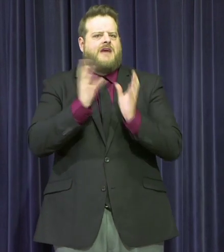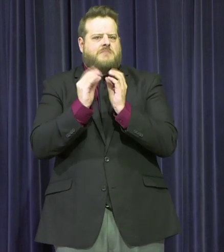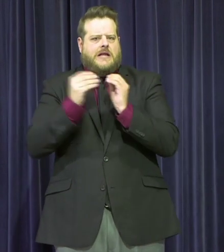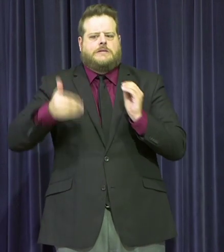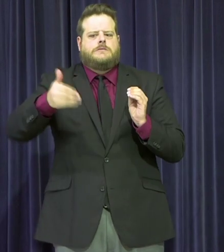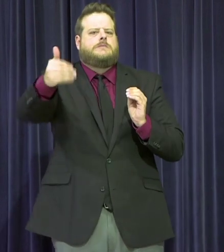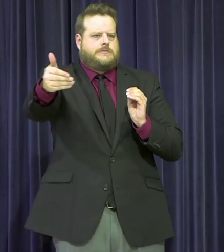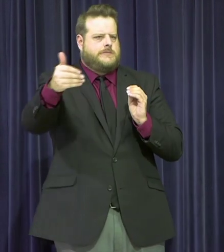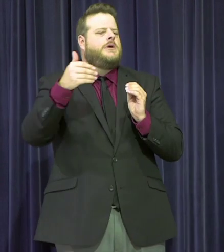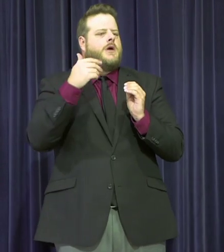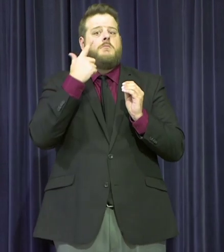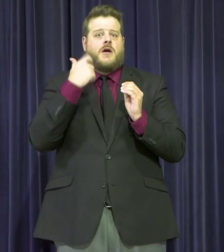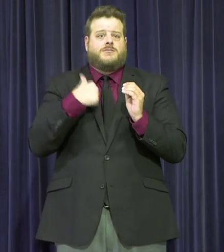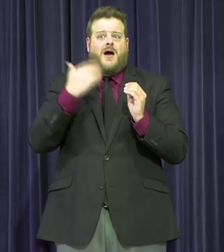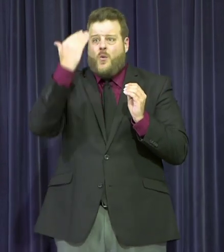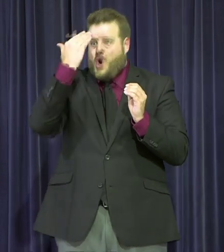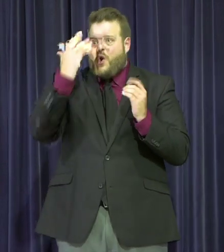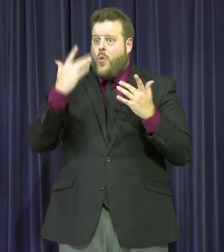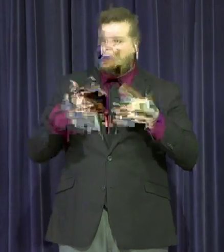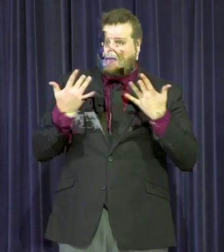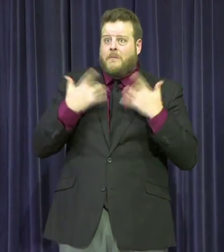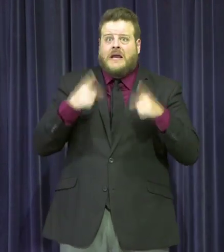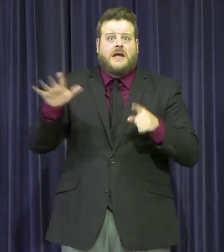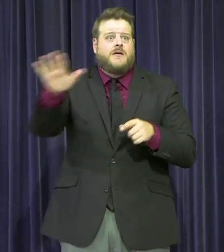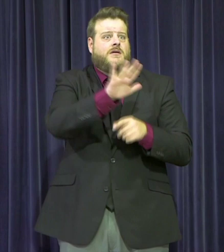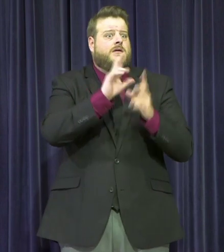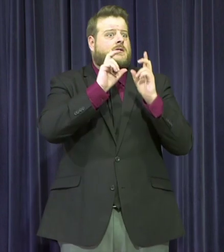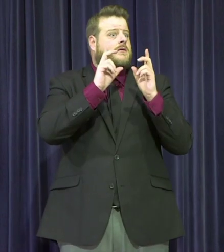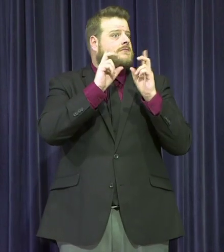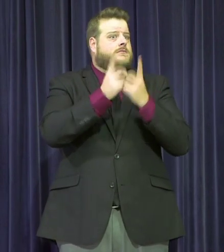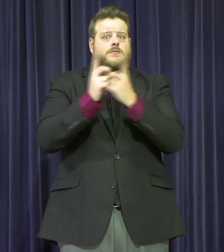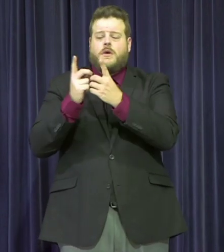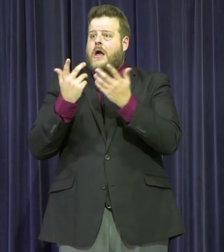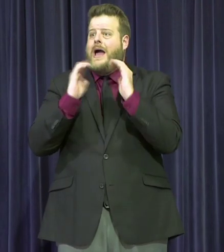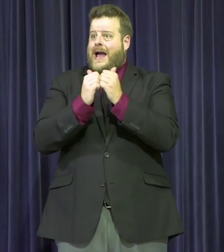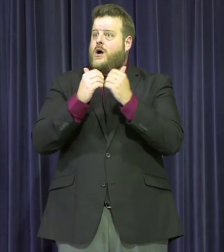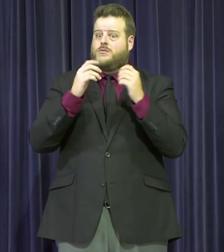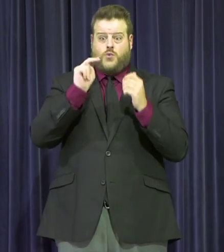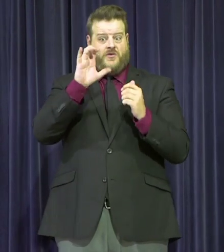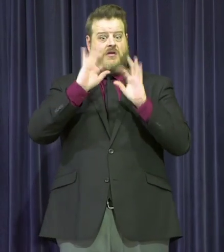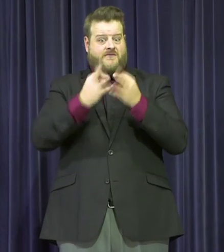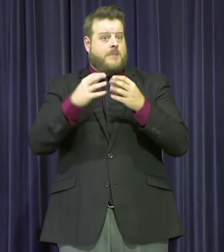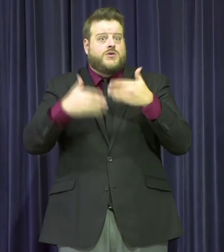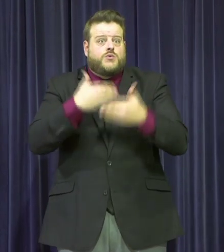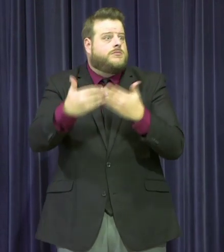I want to know what is going on on the ground. How are the families in North Carolina faring? How do you like your job?